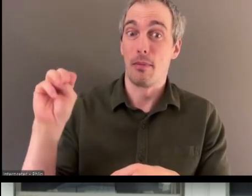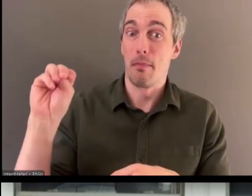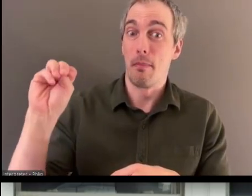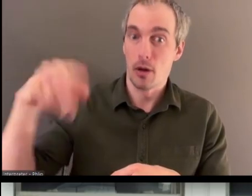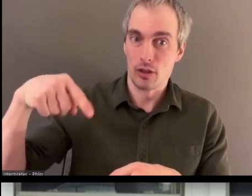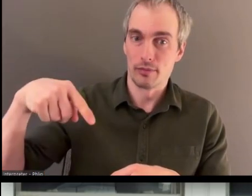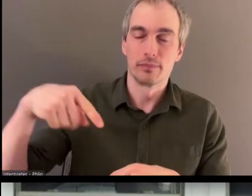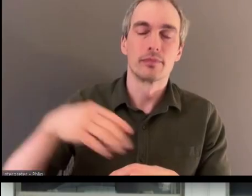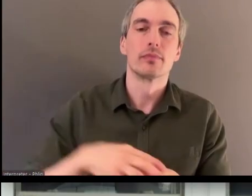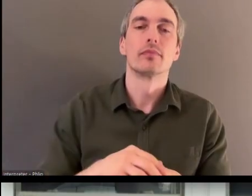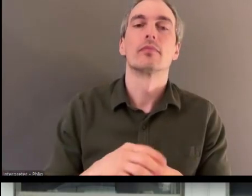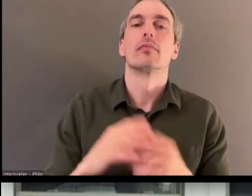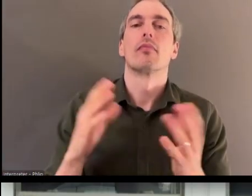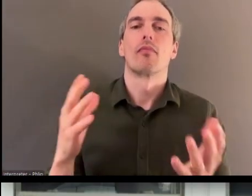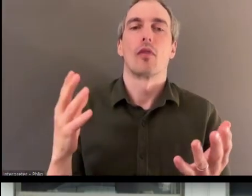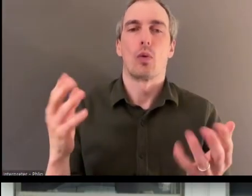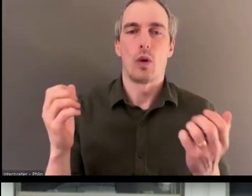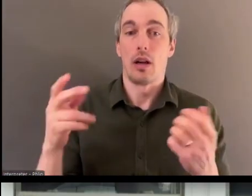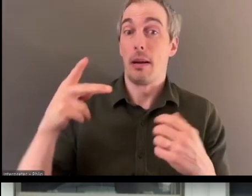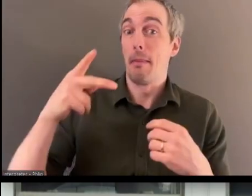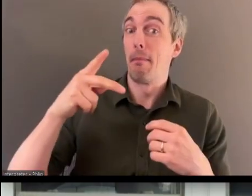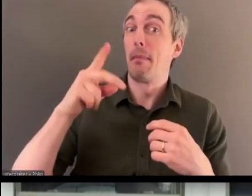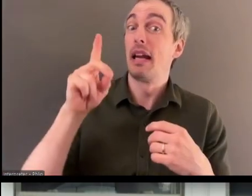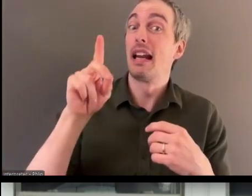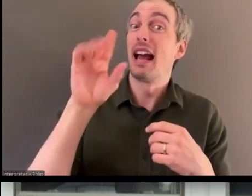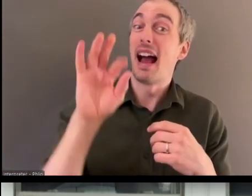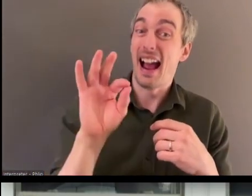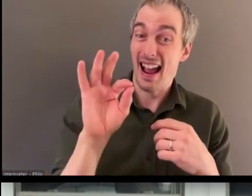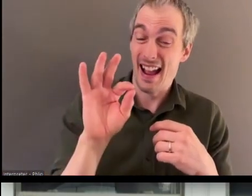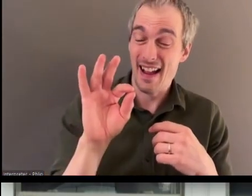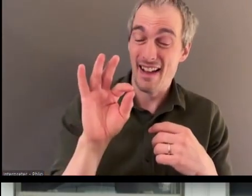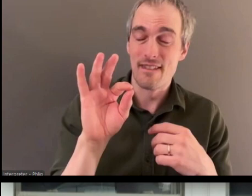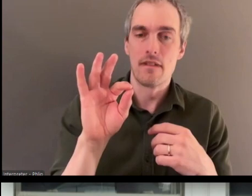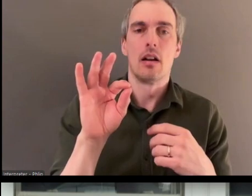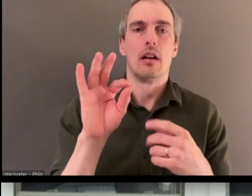accessible Markdown. And that was a huge unlock for us.